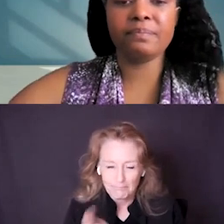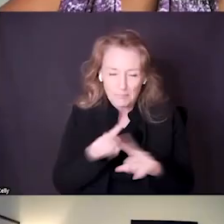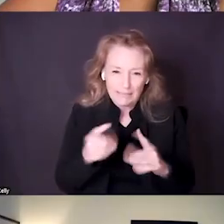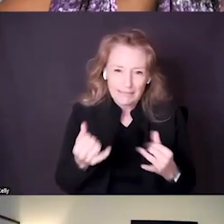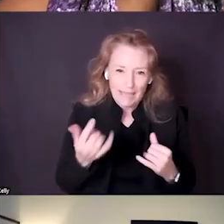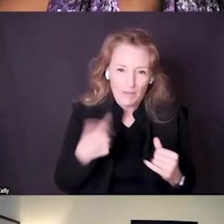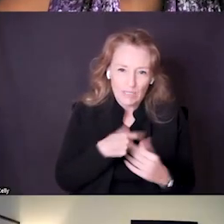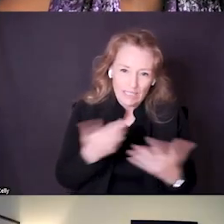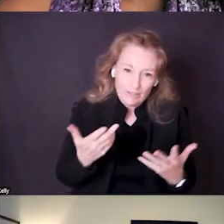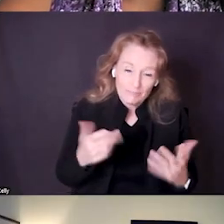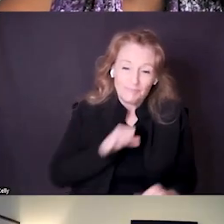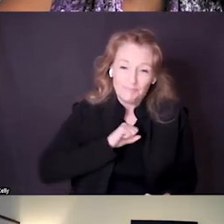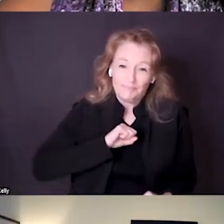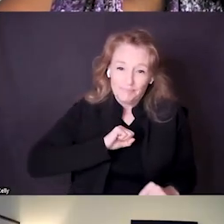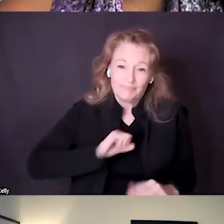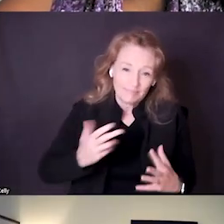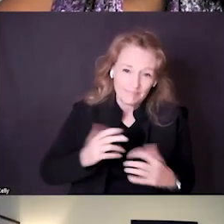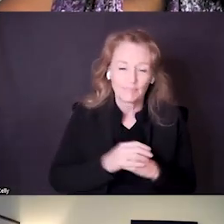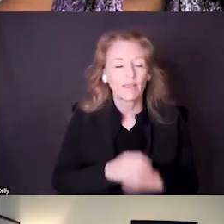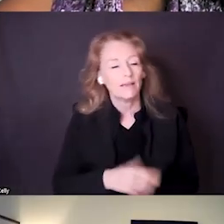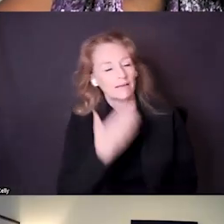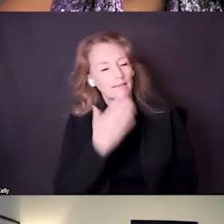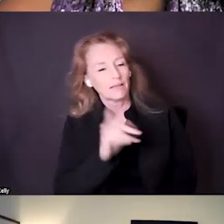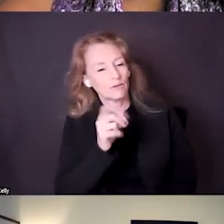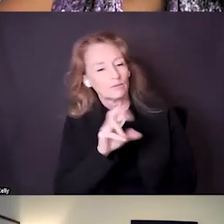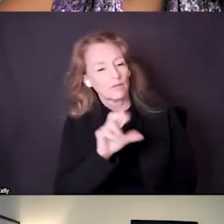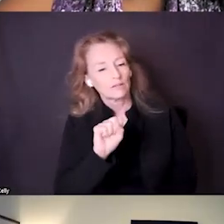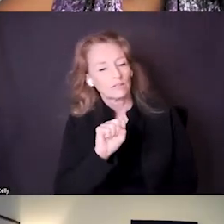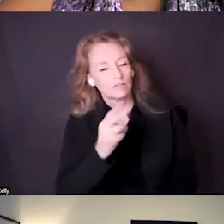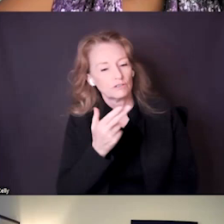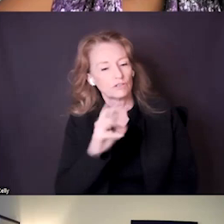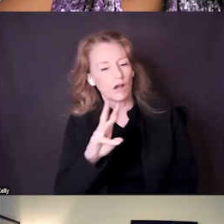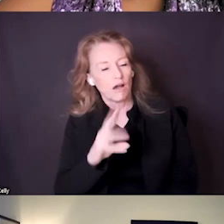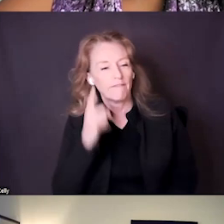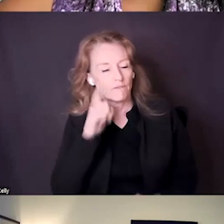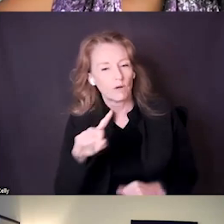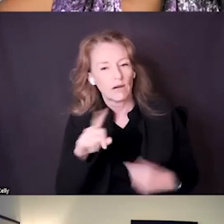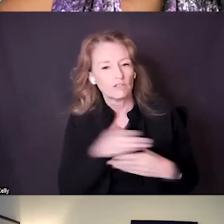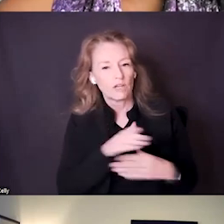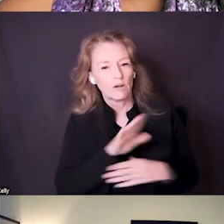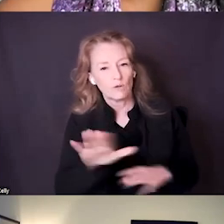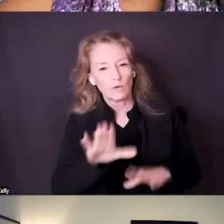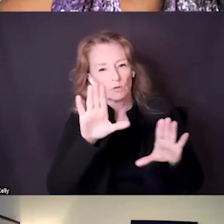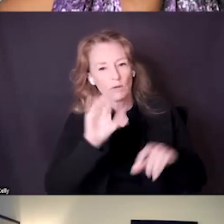DOCTOR SHAW, THANK YOU SO MUCH FOR SHARING THAT INCREDIBLE WORK DESPITE FEELING UNDER THE WEATHER.